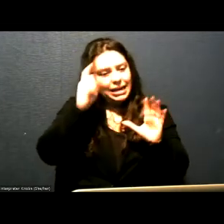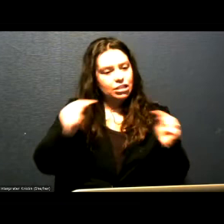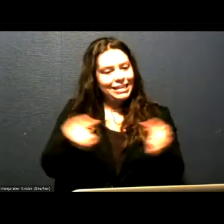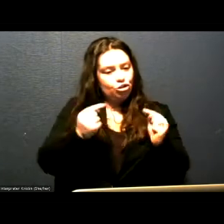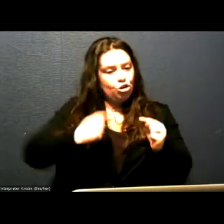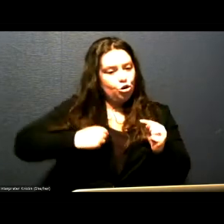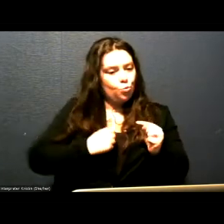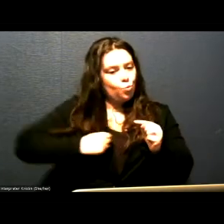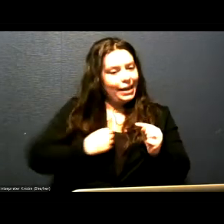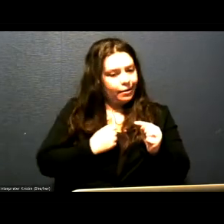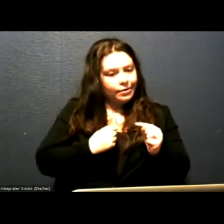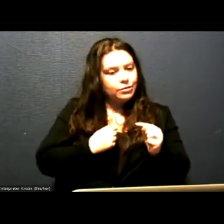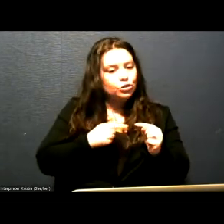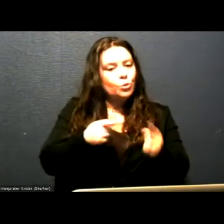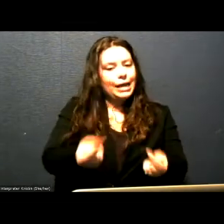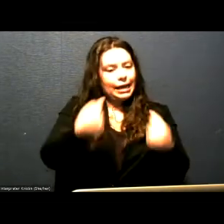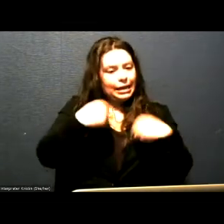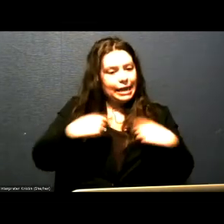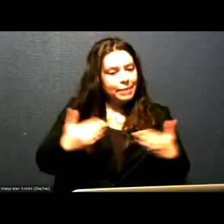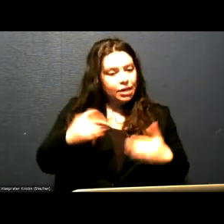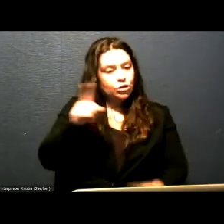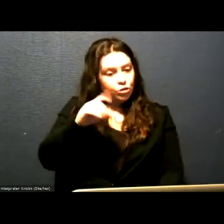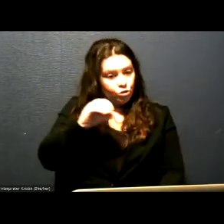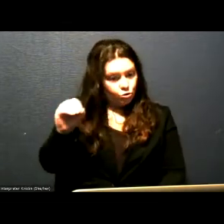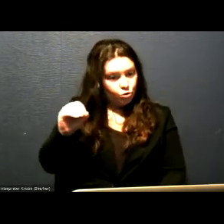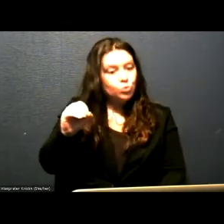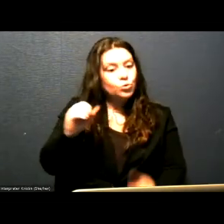the Zoo so they can help to educate the public about about them and the threats that they face